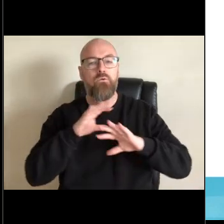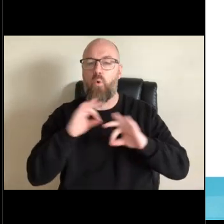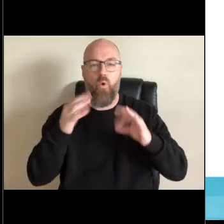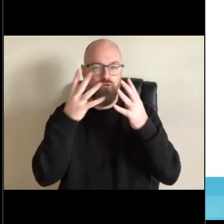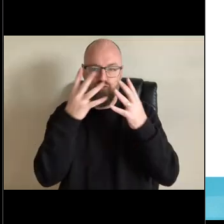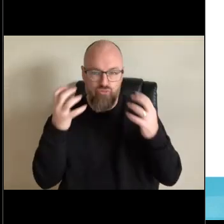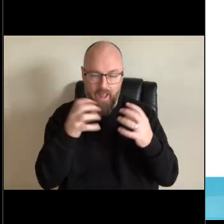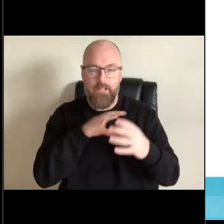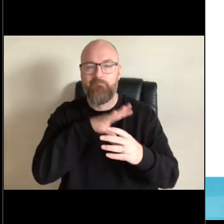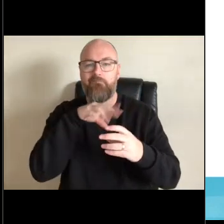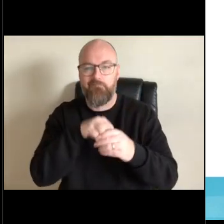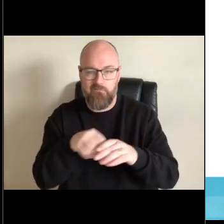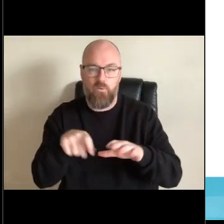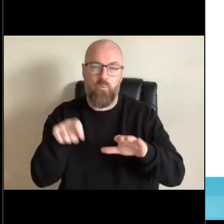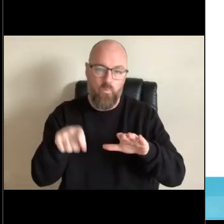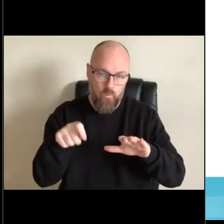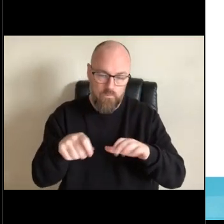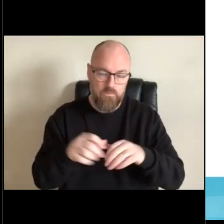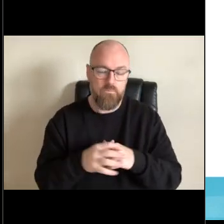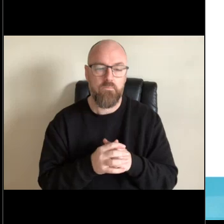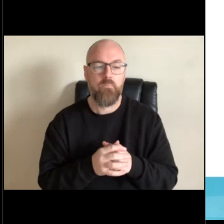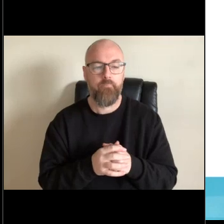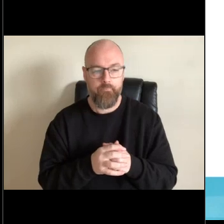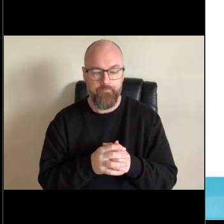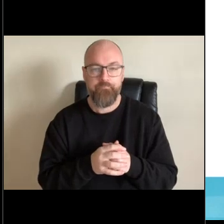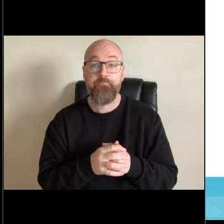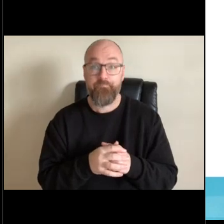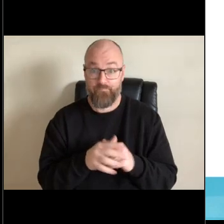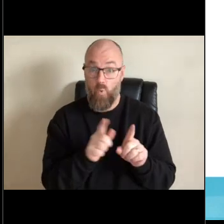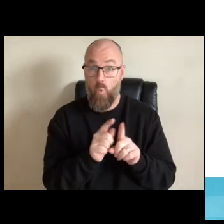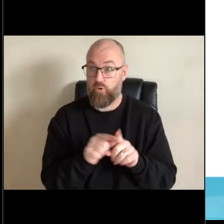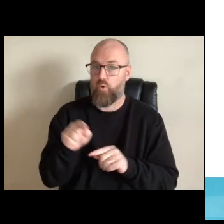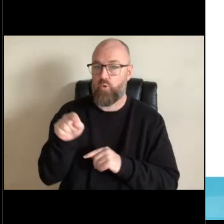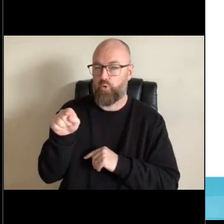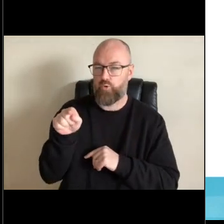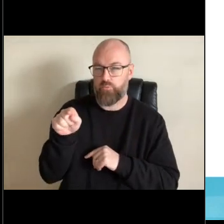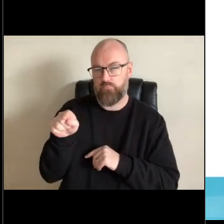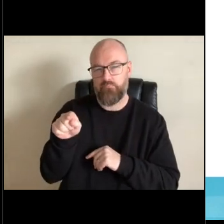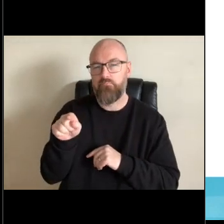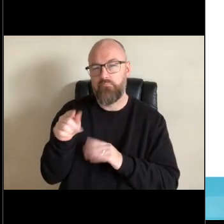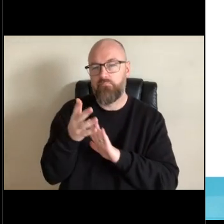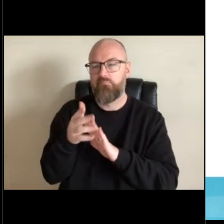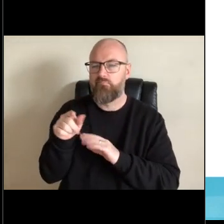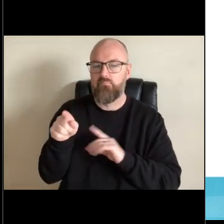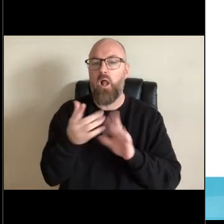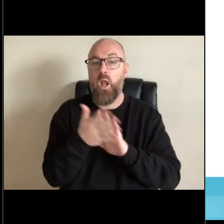um again also stops the other party having to engage lawyers and um potentially the expense